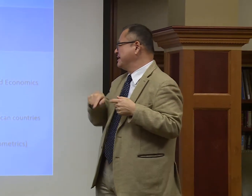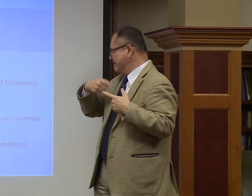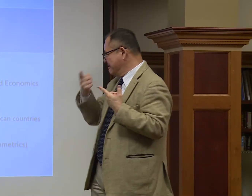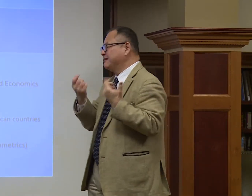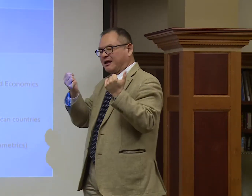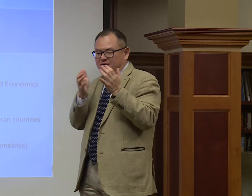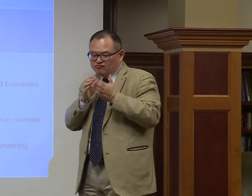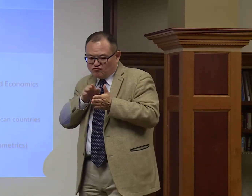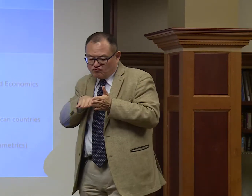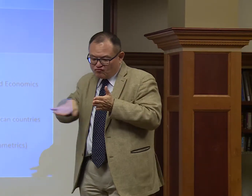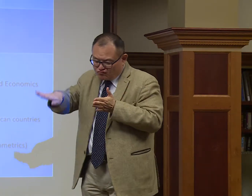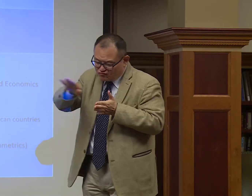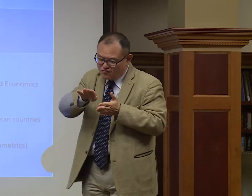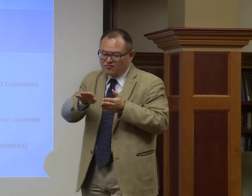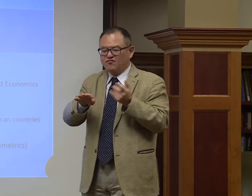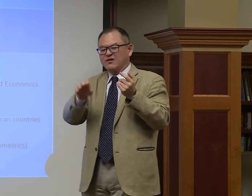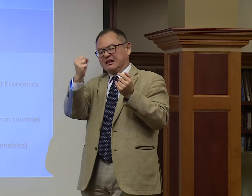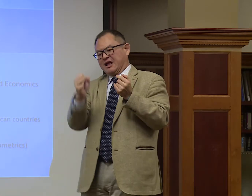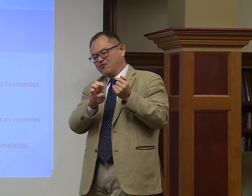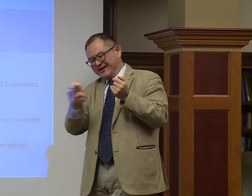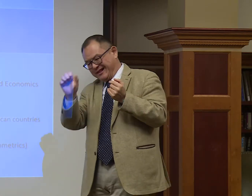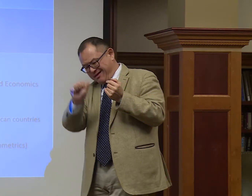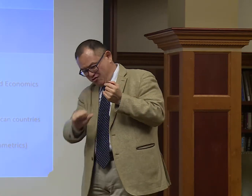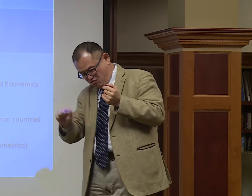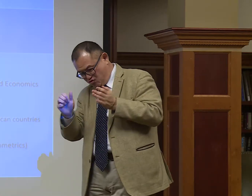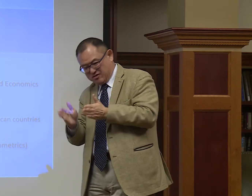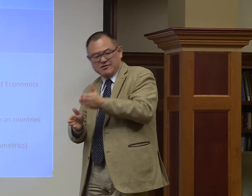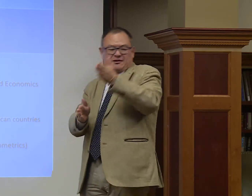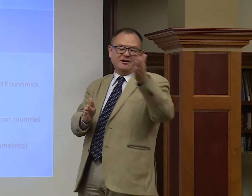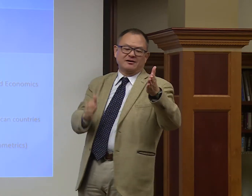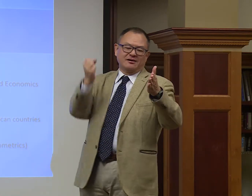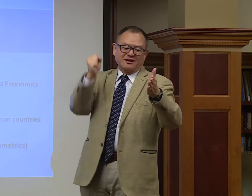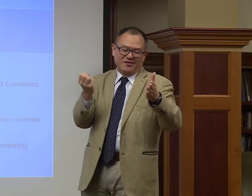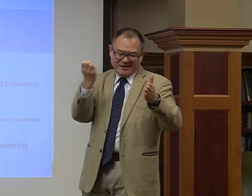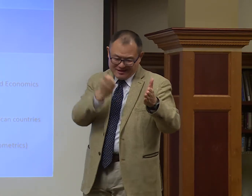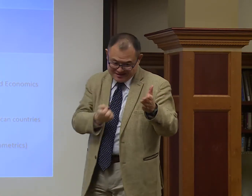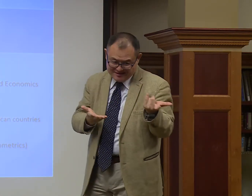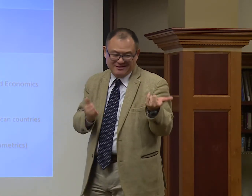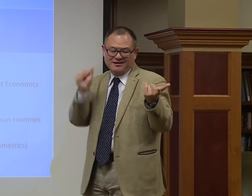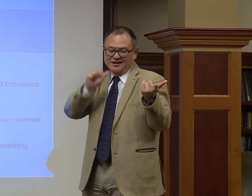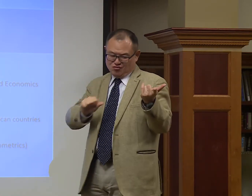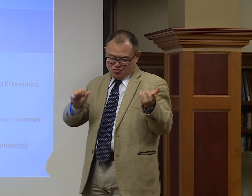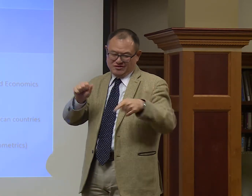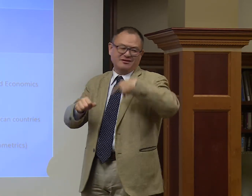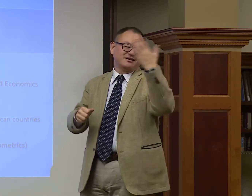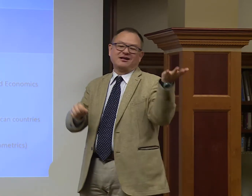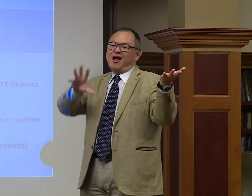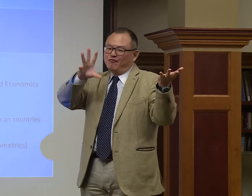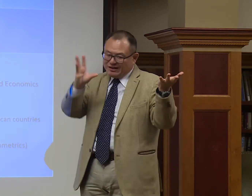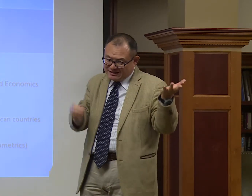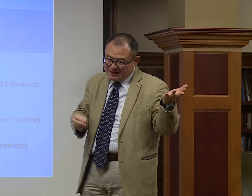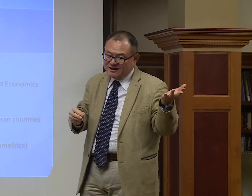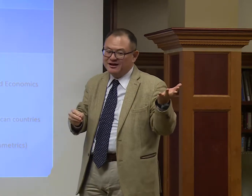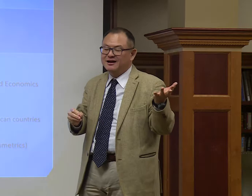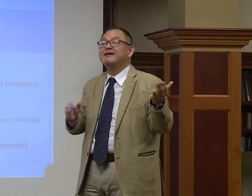So Southeast Asia, Southern Asia, Africa are 3 areas that I studied.